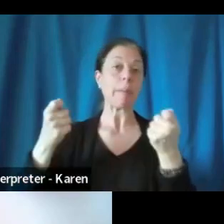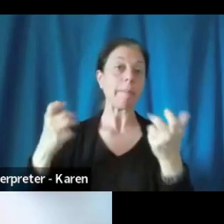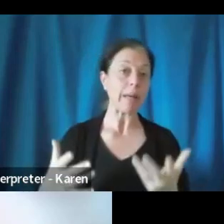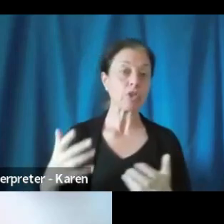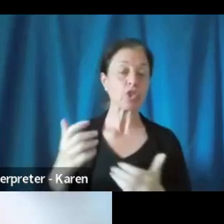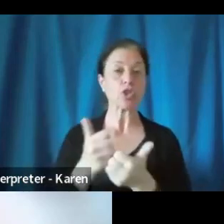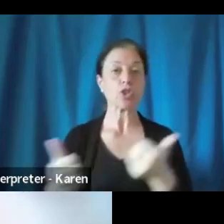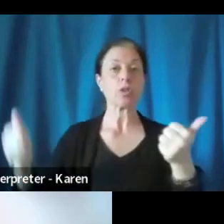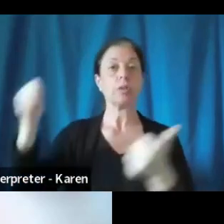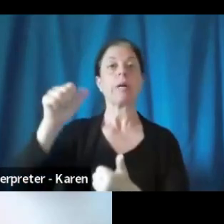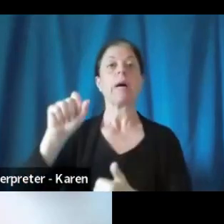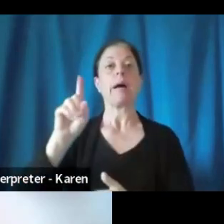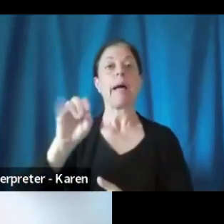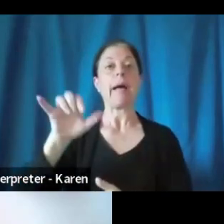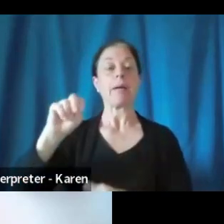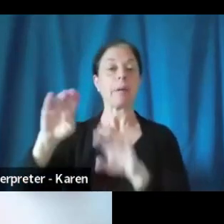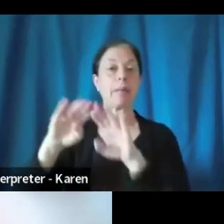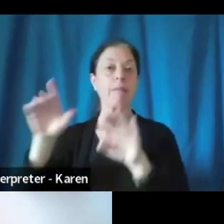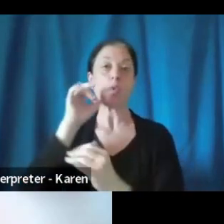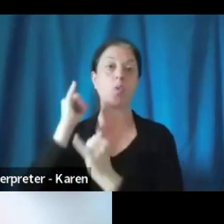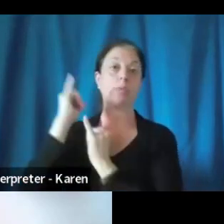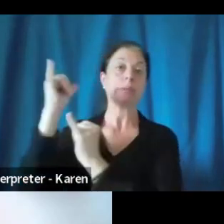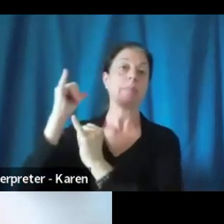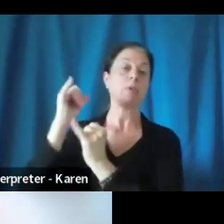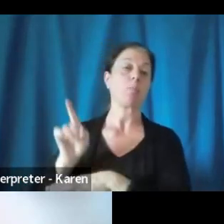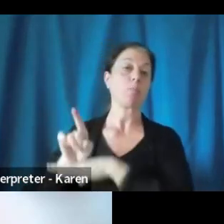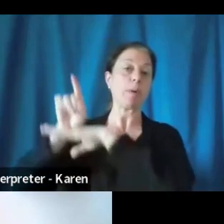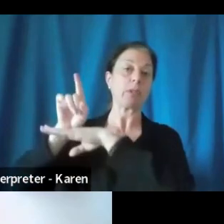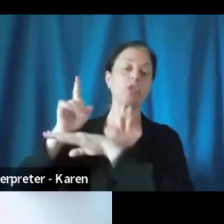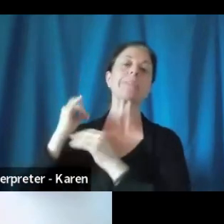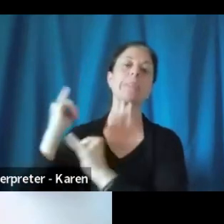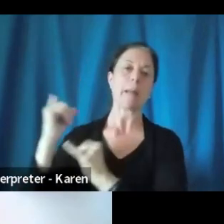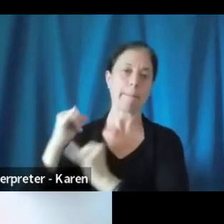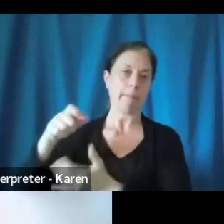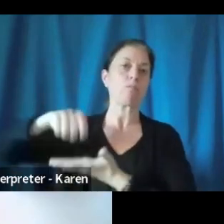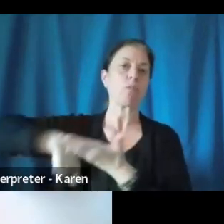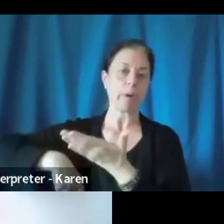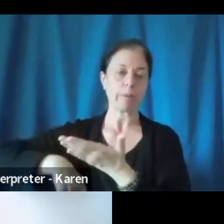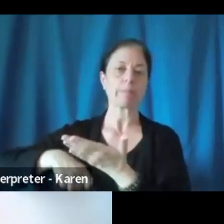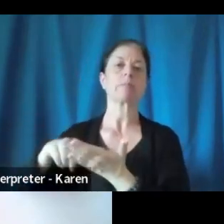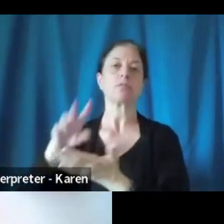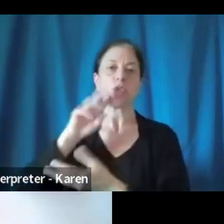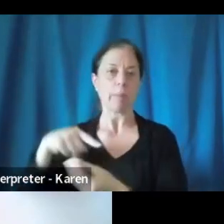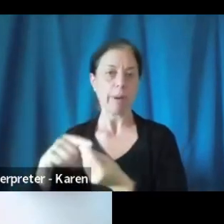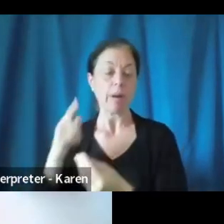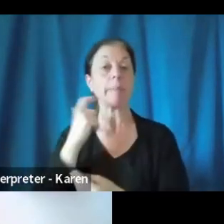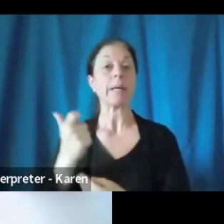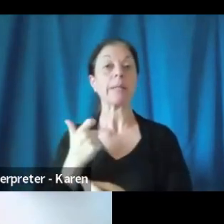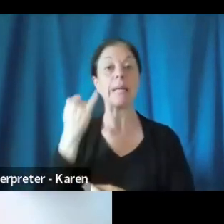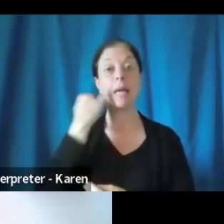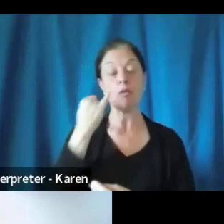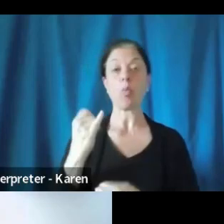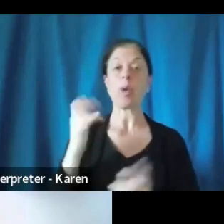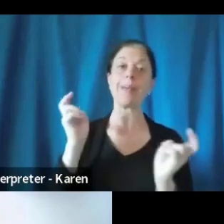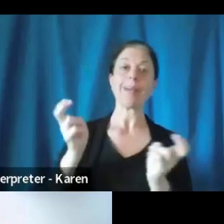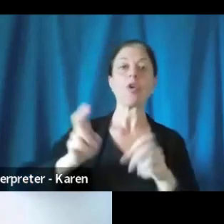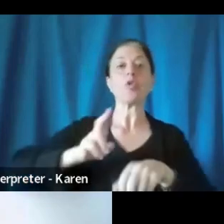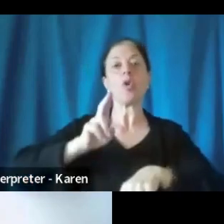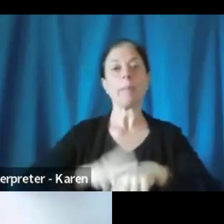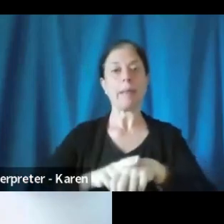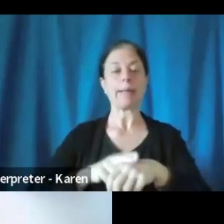Katie mentioned having non-apparent disabilities. I encourage other glam workers especially those at the management level who have similar